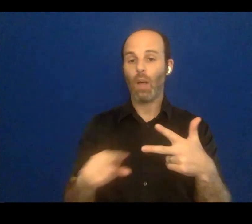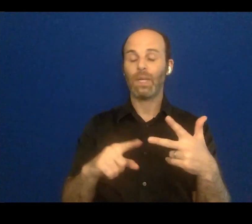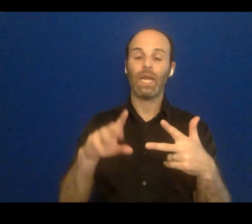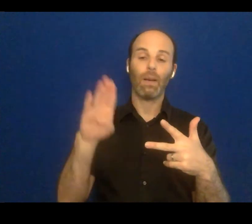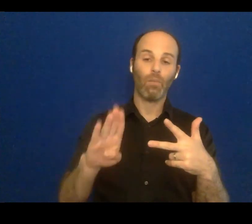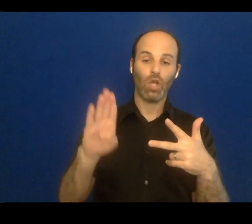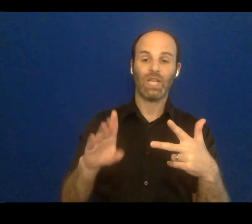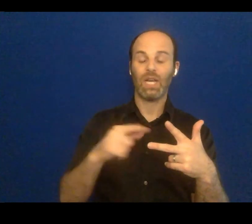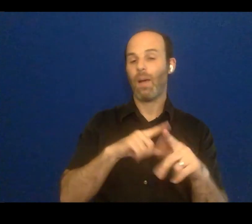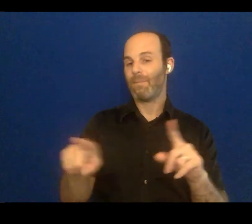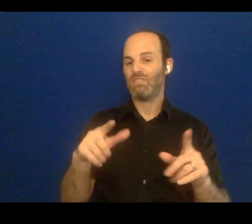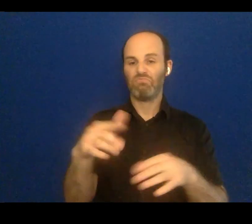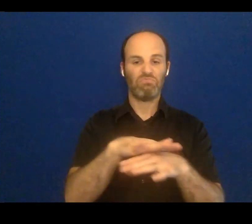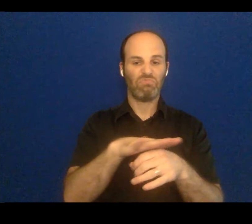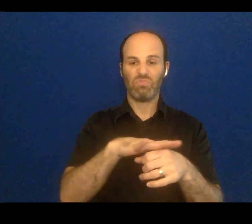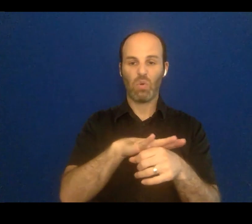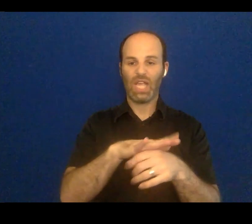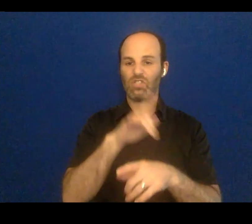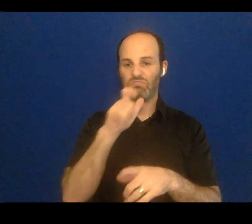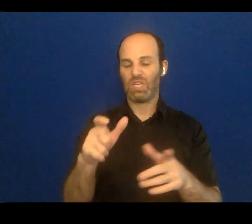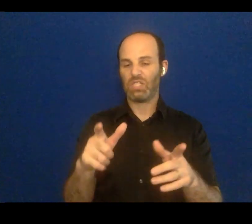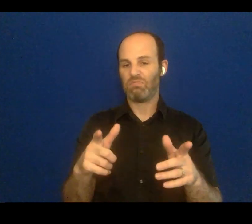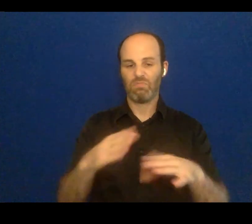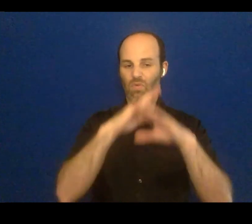BUT OUR GEOGRAPHY DOESN'T HINDER US FROM REPRESENTING SOMEONE.